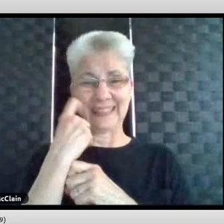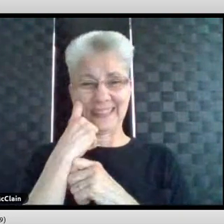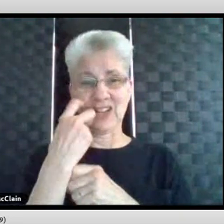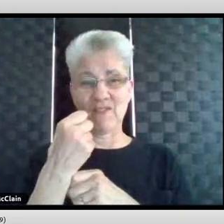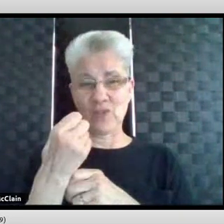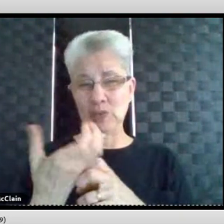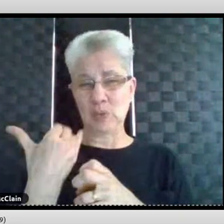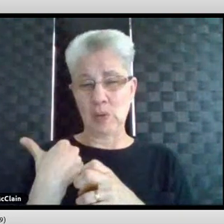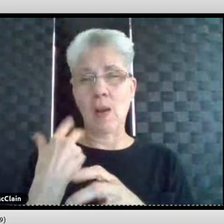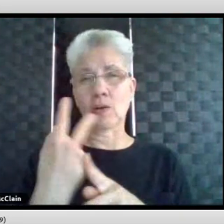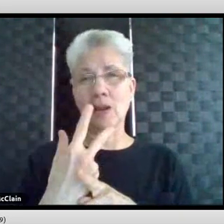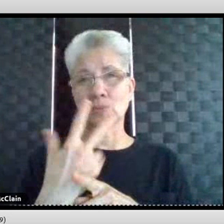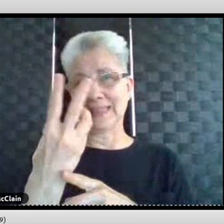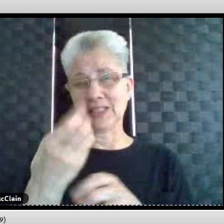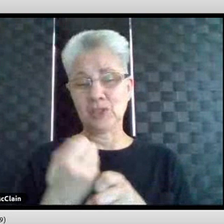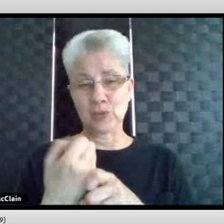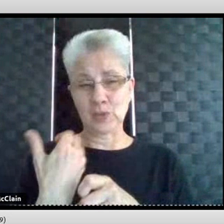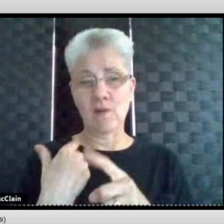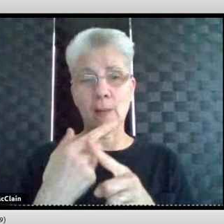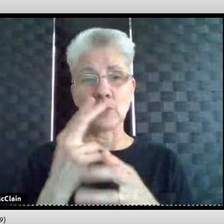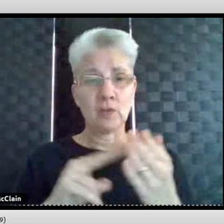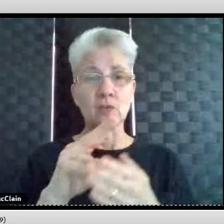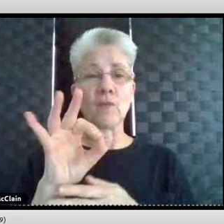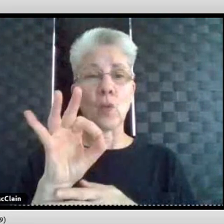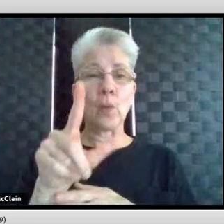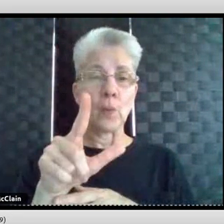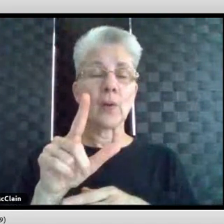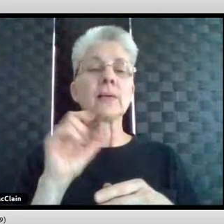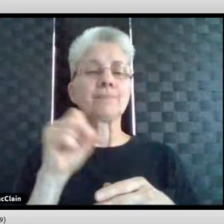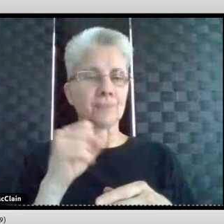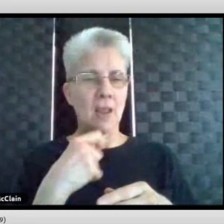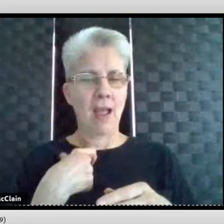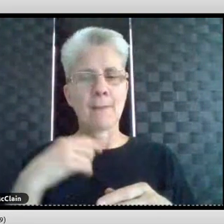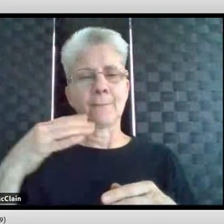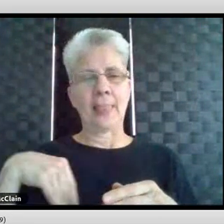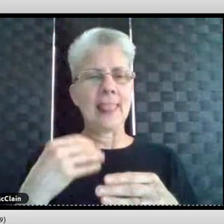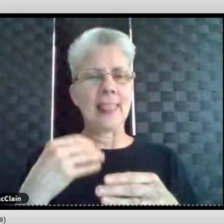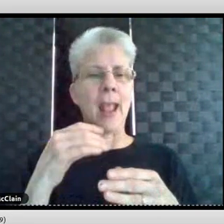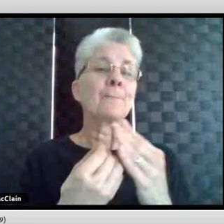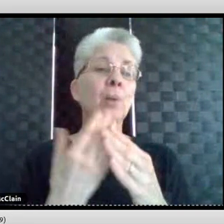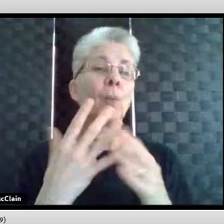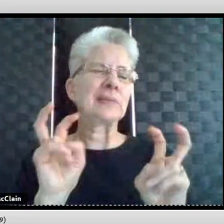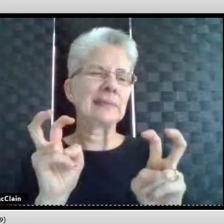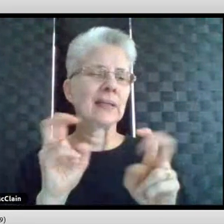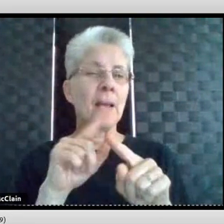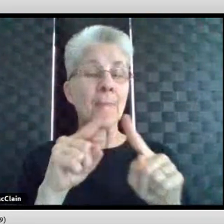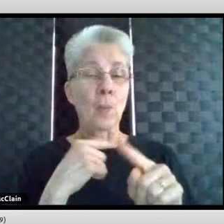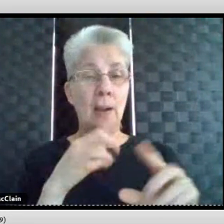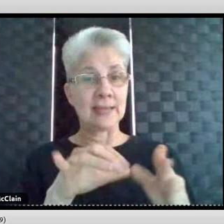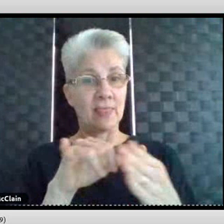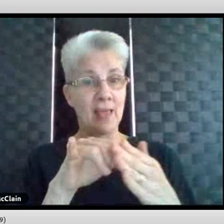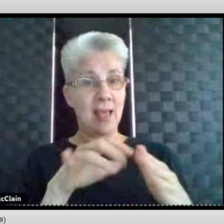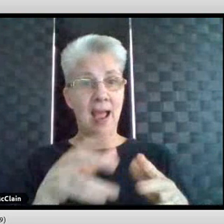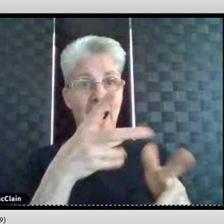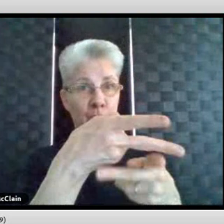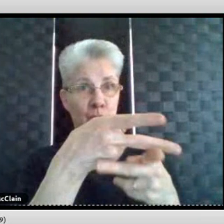I graduated six years ago from the University of Florida -- Yes, I'm a late bloomer. But when I did that, I took out a loan